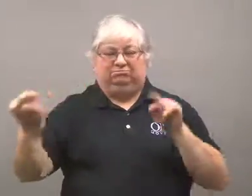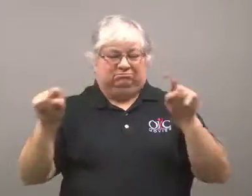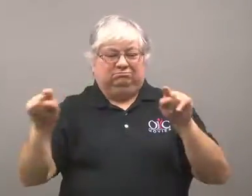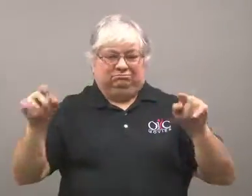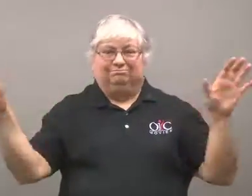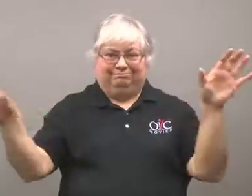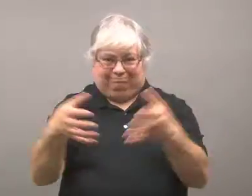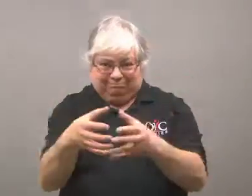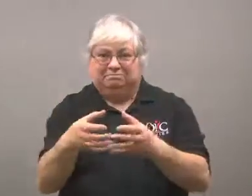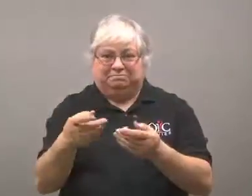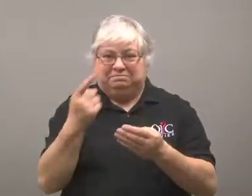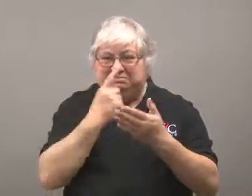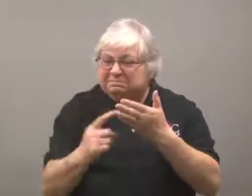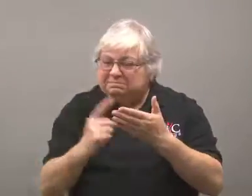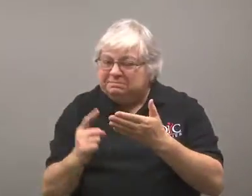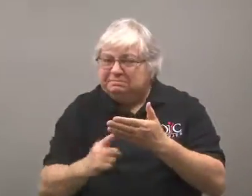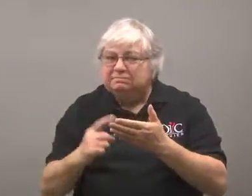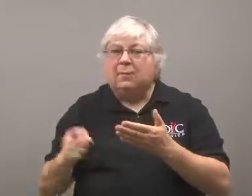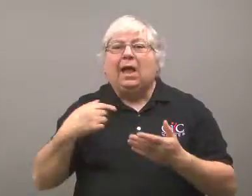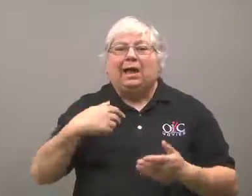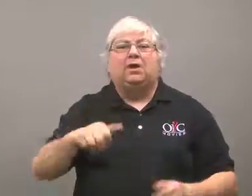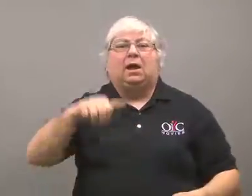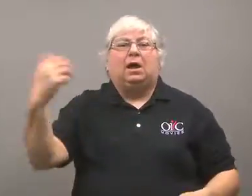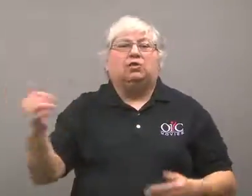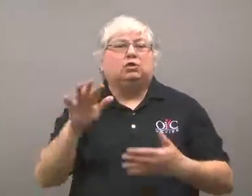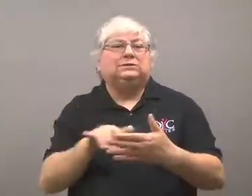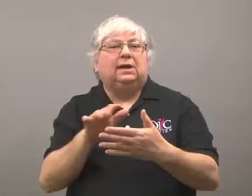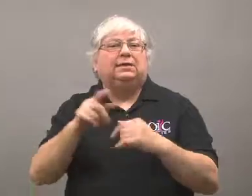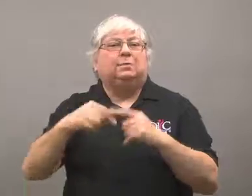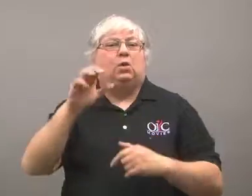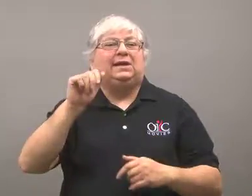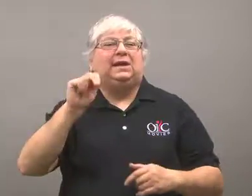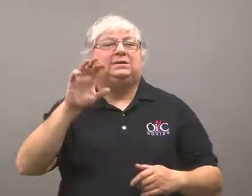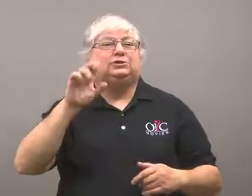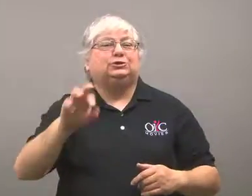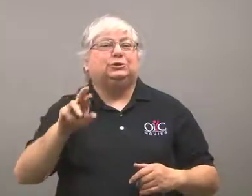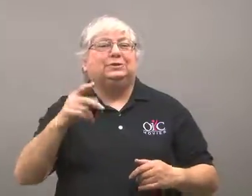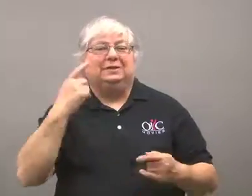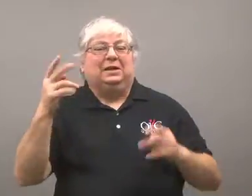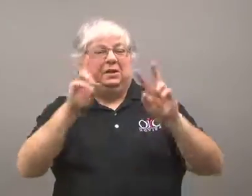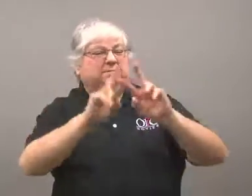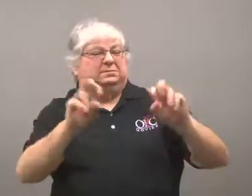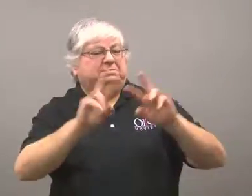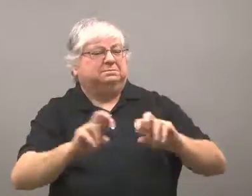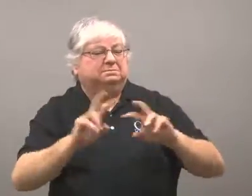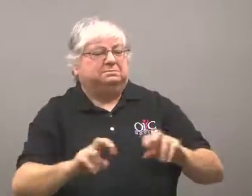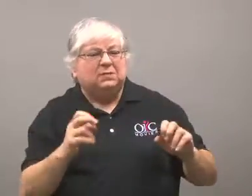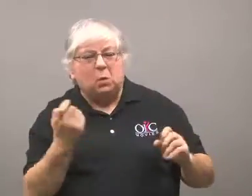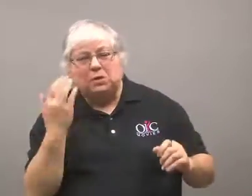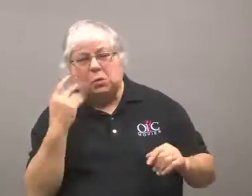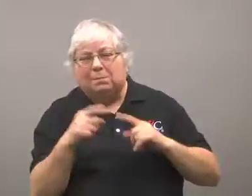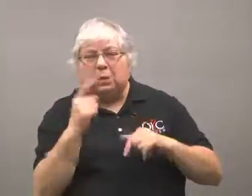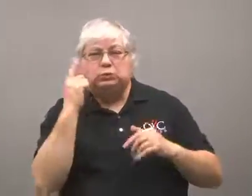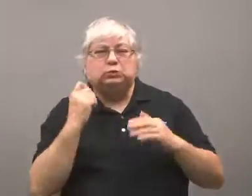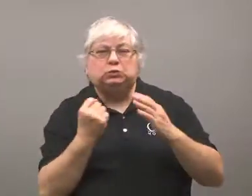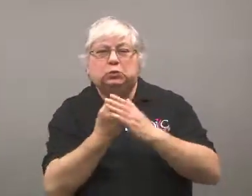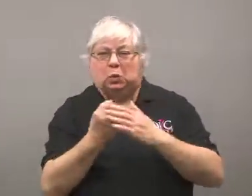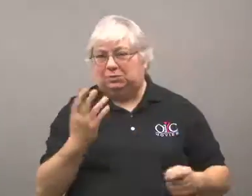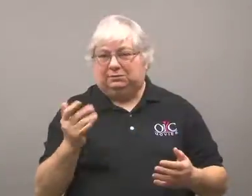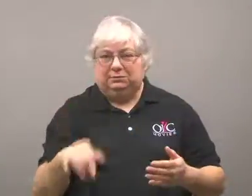cooperated in analyzing data from a cancer study in relation to strokes.